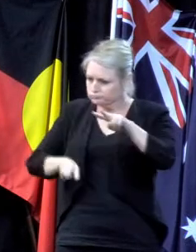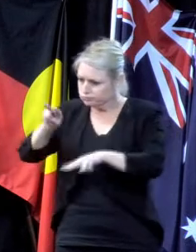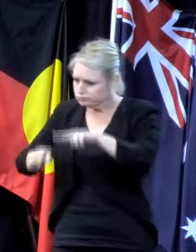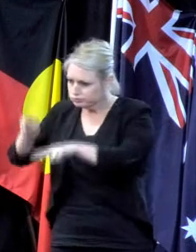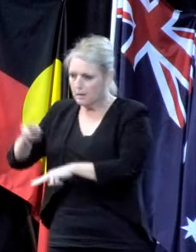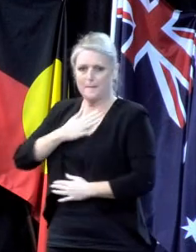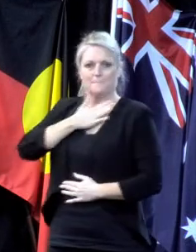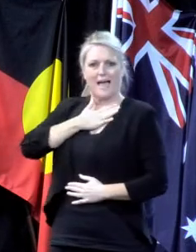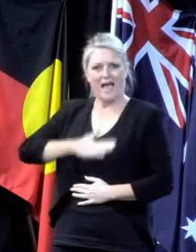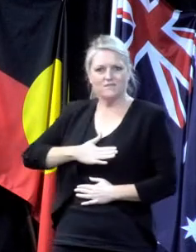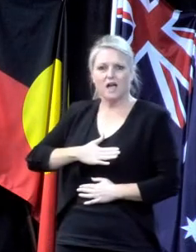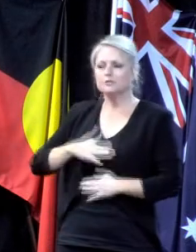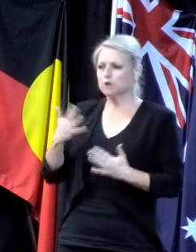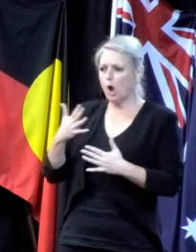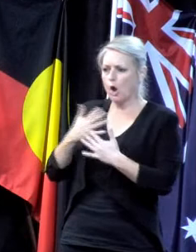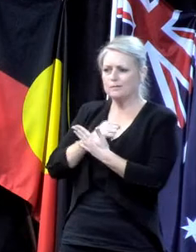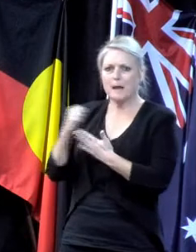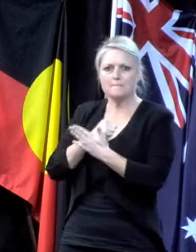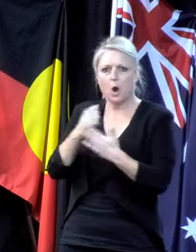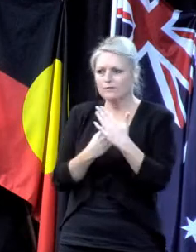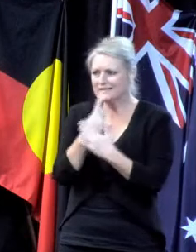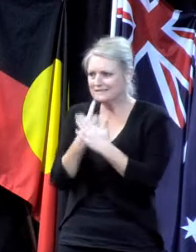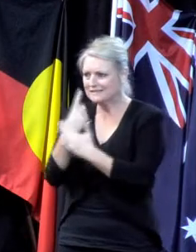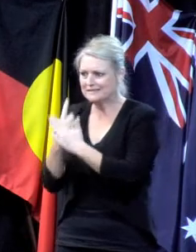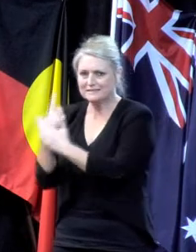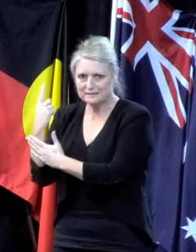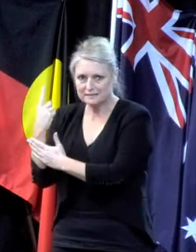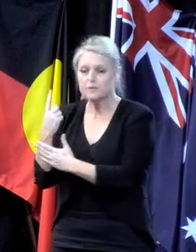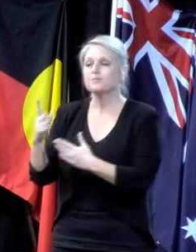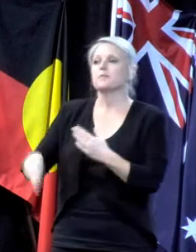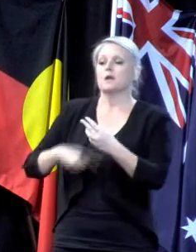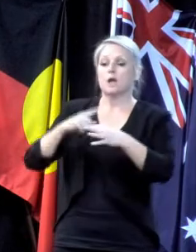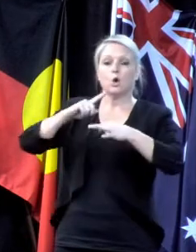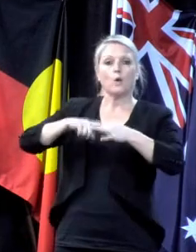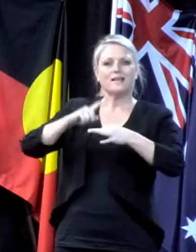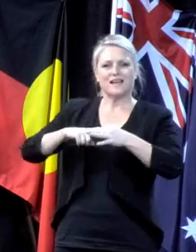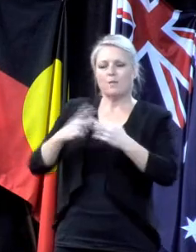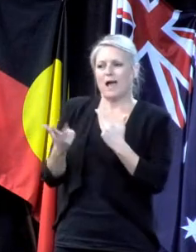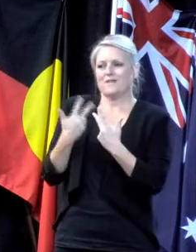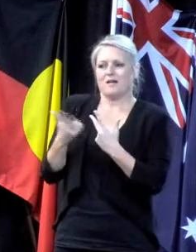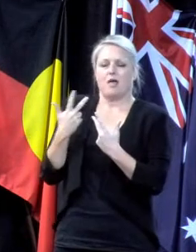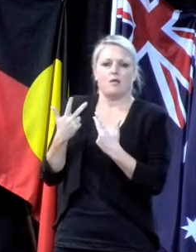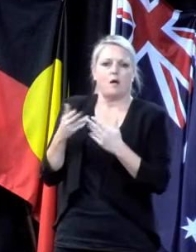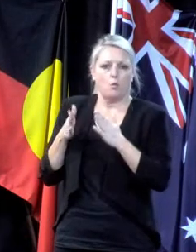And within Queensland we also have what’s called the Next Step, which tracks the data of what students are doing with their lives